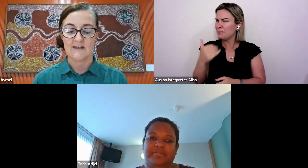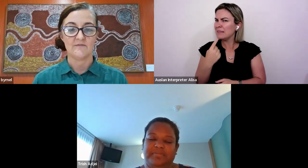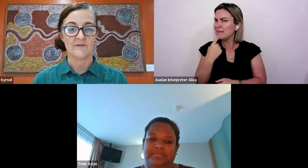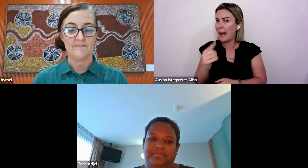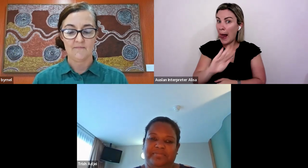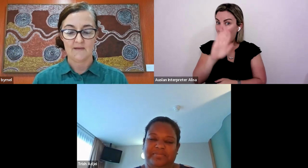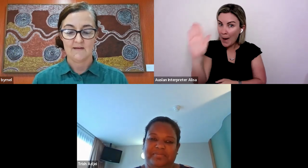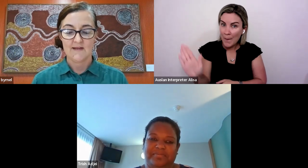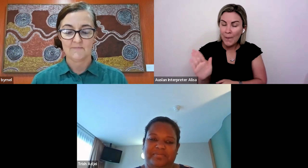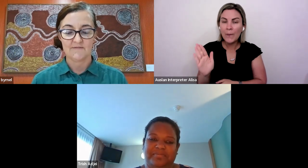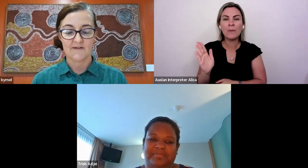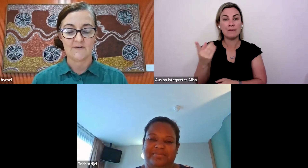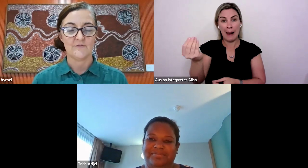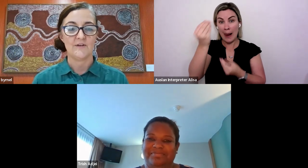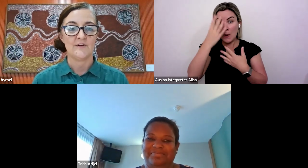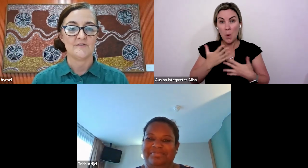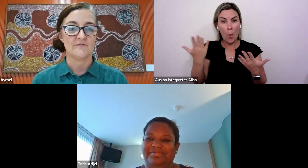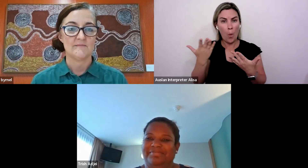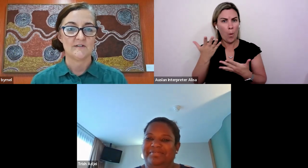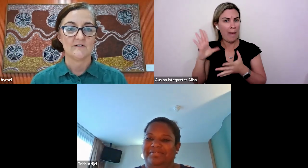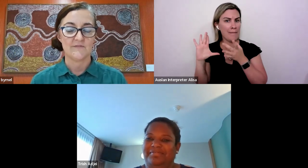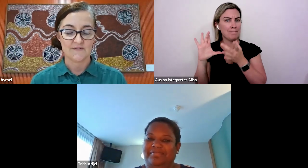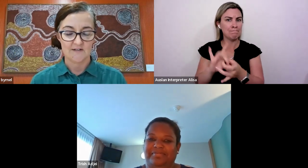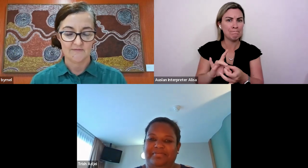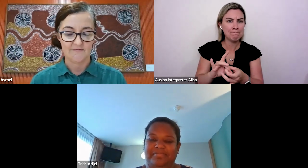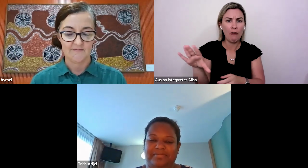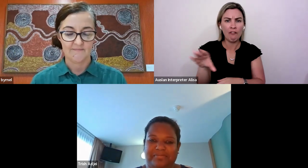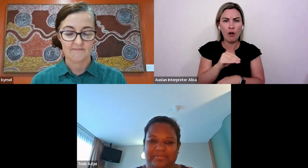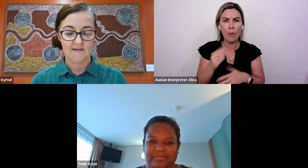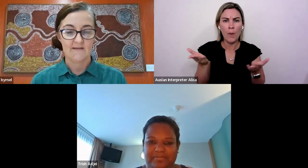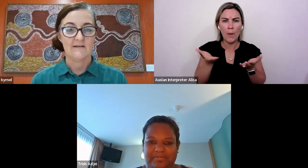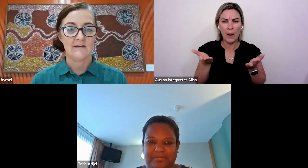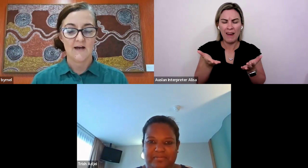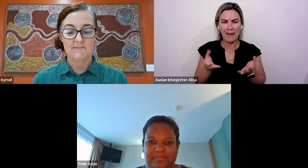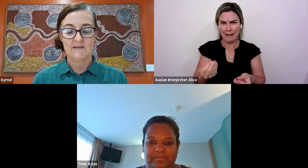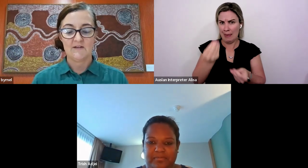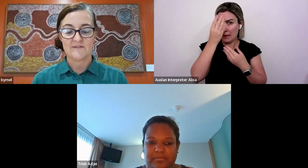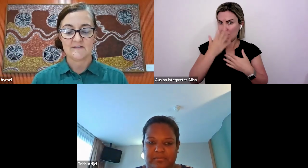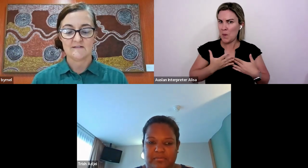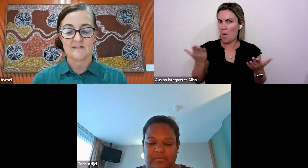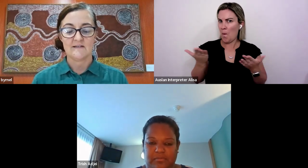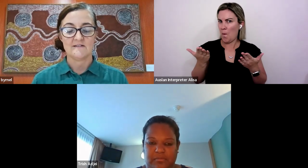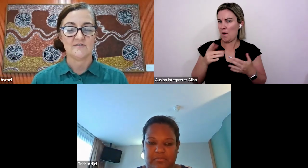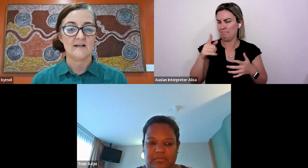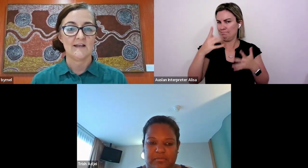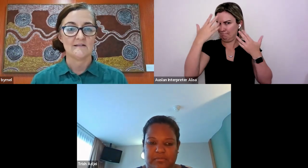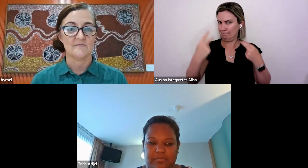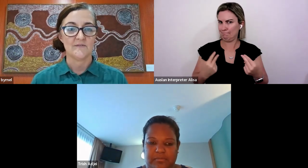dialling in from and provide an audio description of yourself? I'm in the offices at the Australia Council